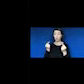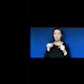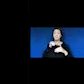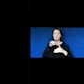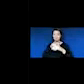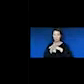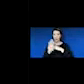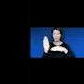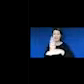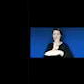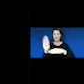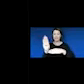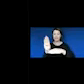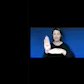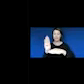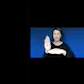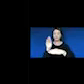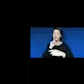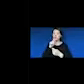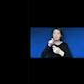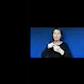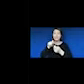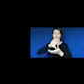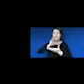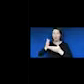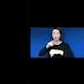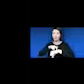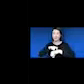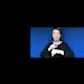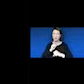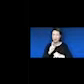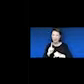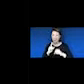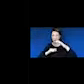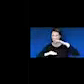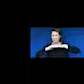a preset amount of time, so really no more than an hour or two, to show the business